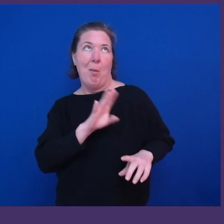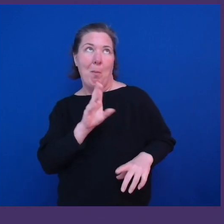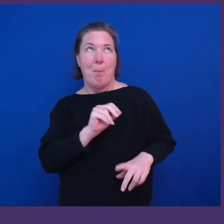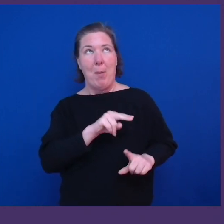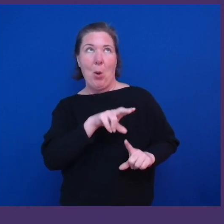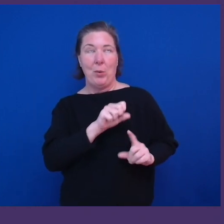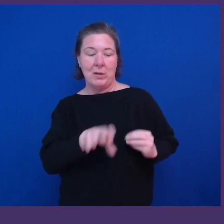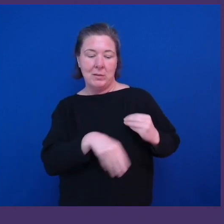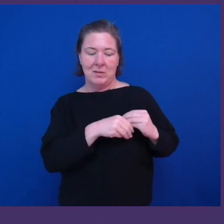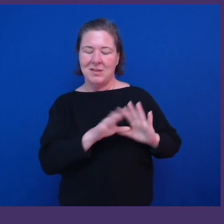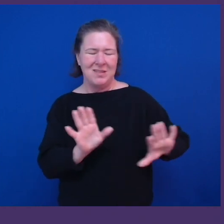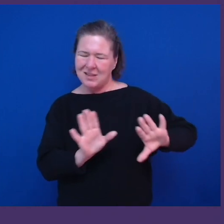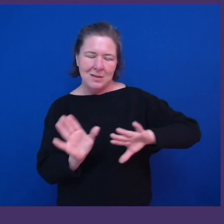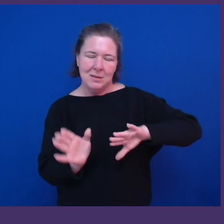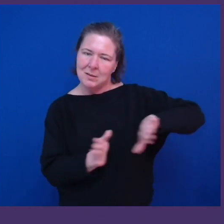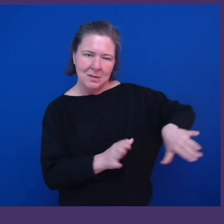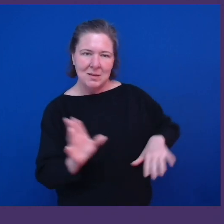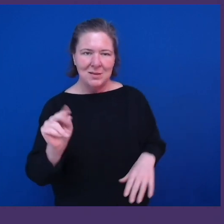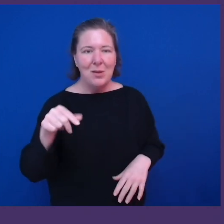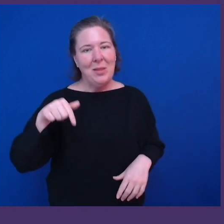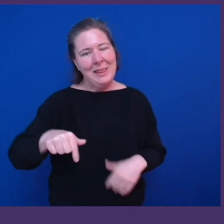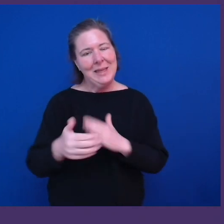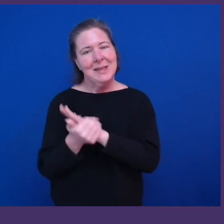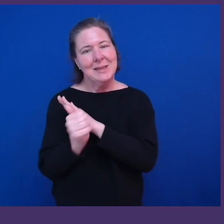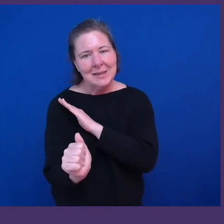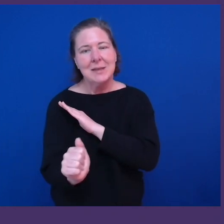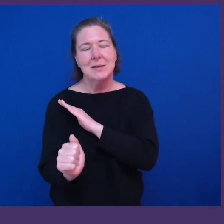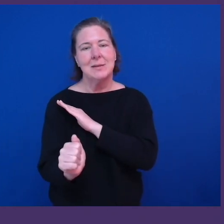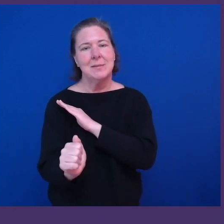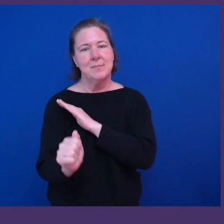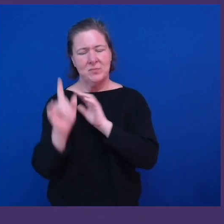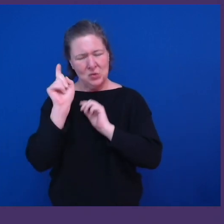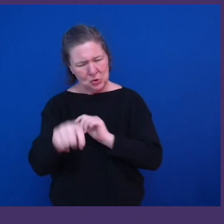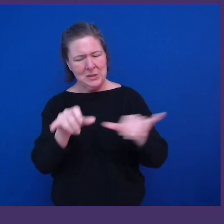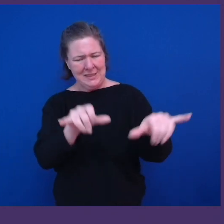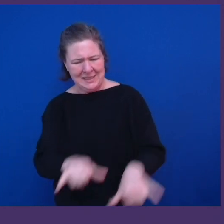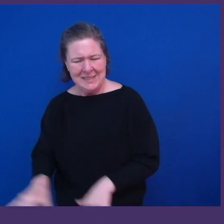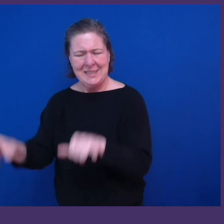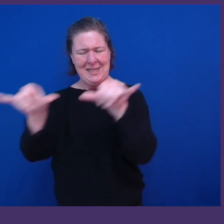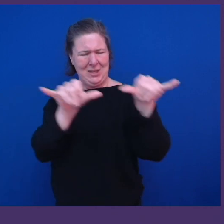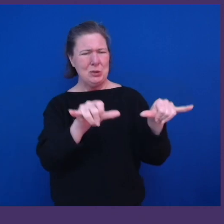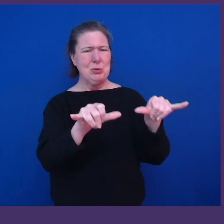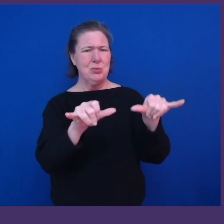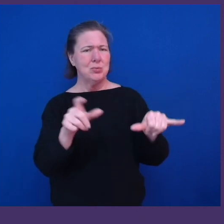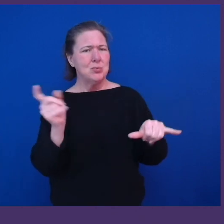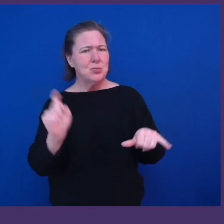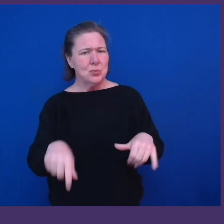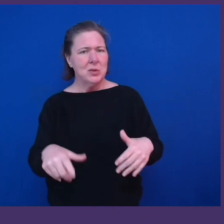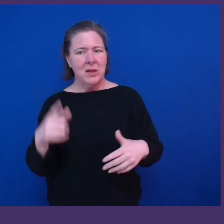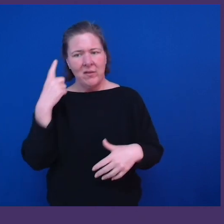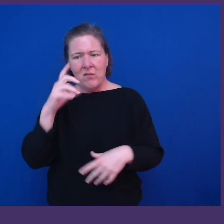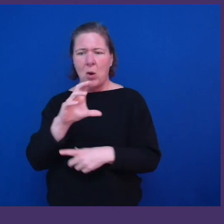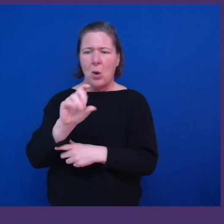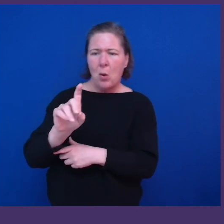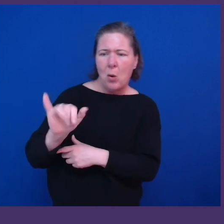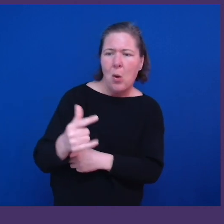These skills should be standards within the field of coding and web development.